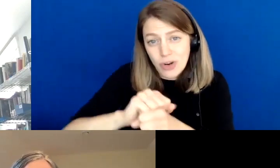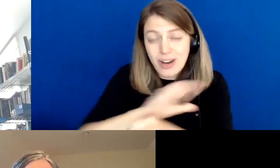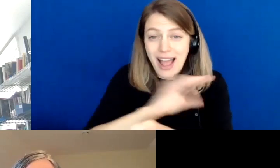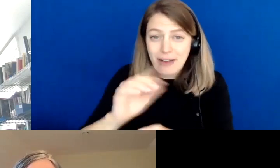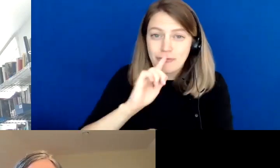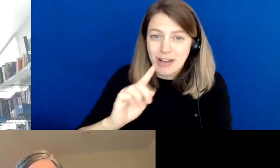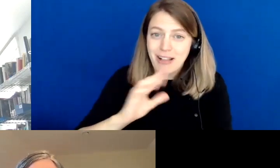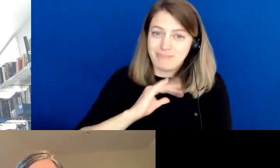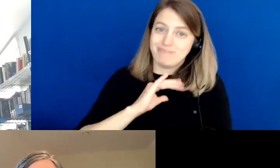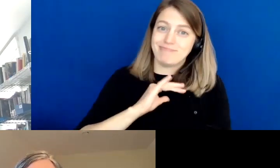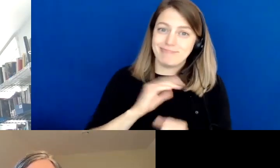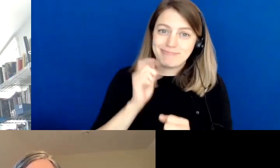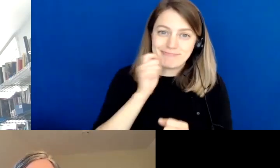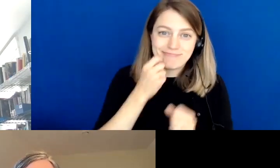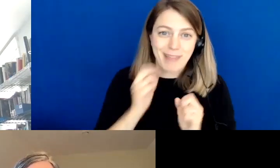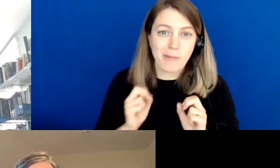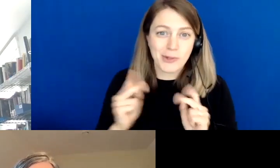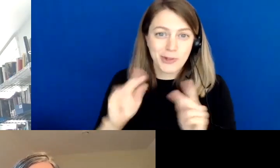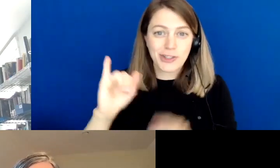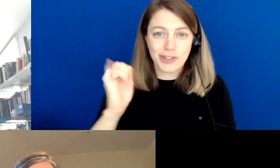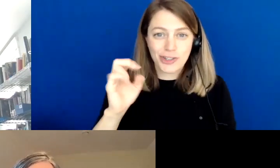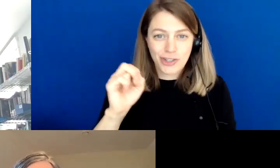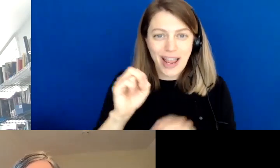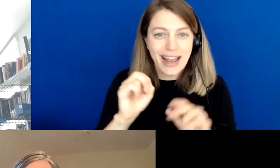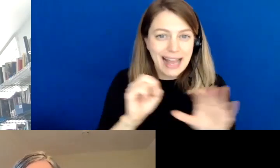has selected a number of excerpts from her book that